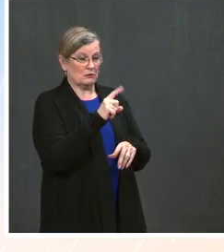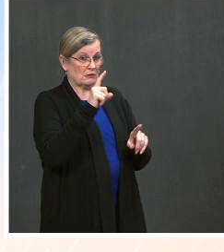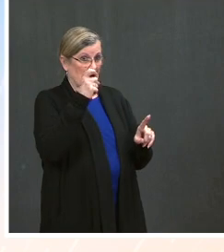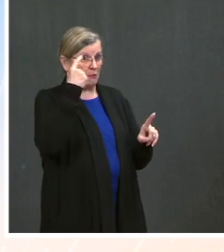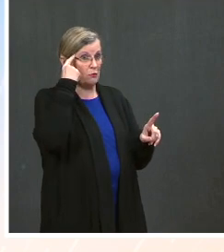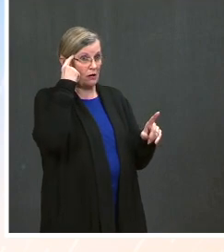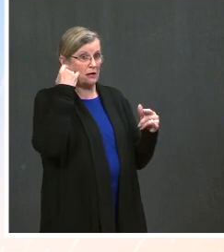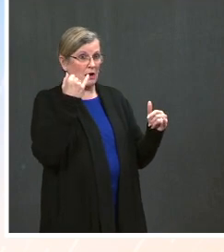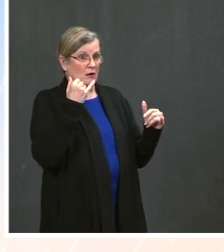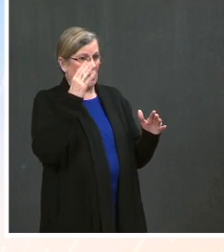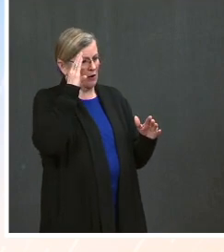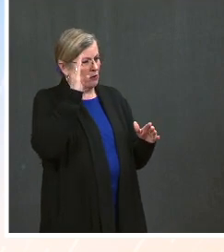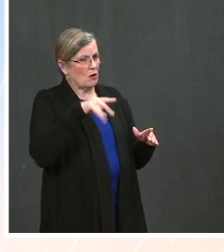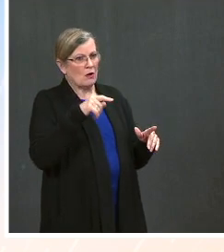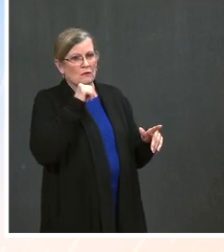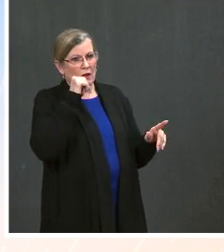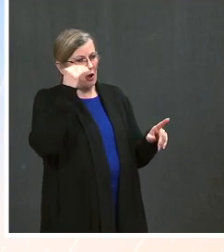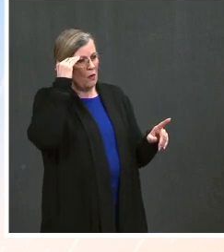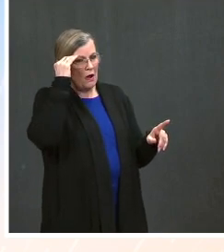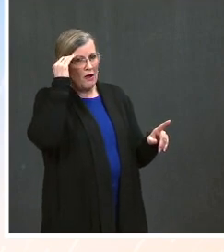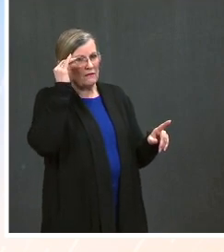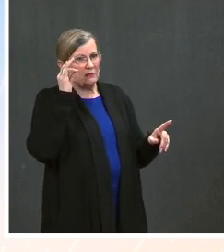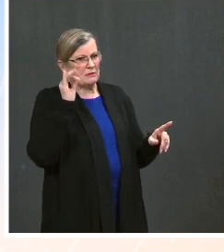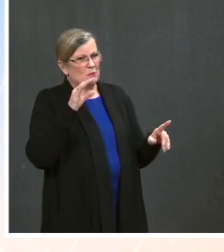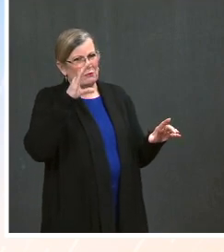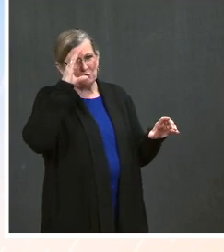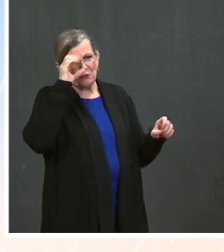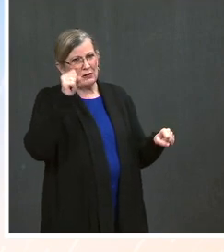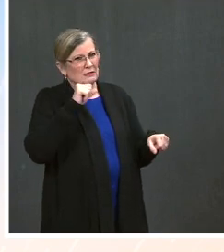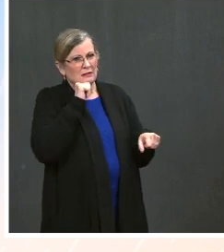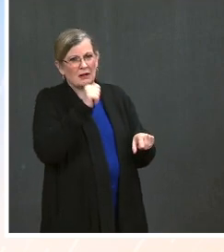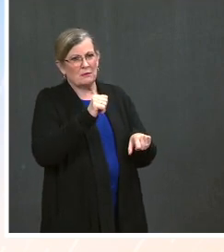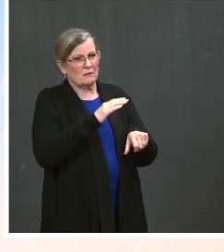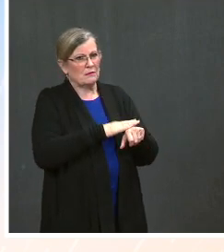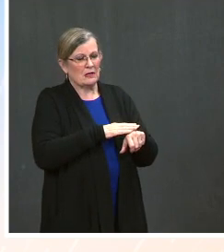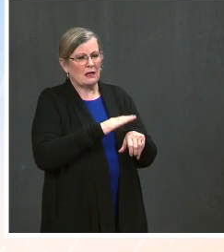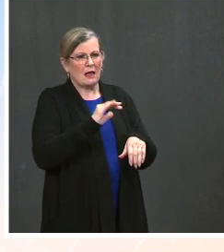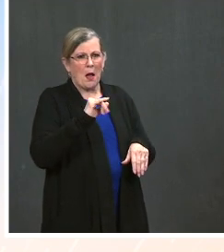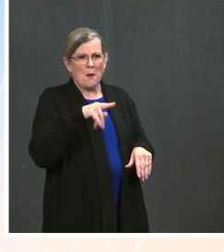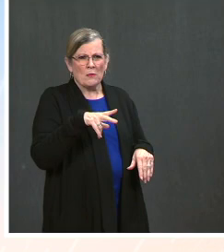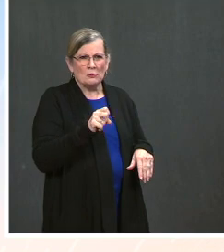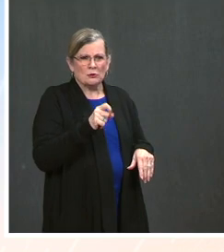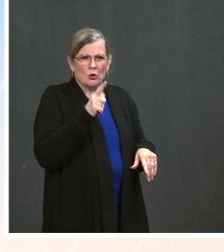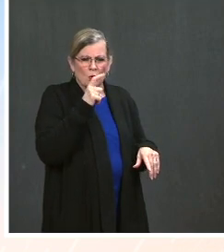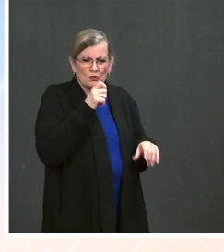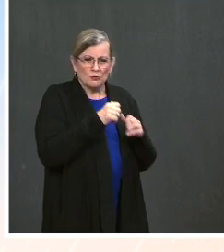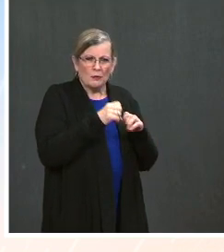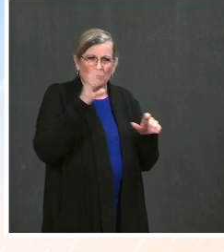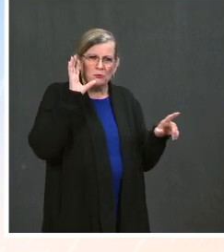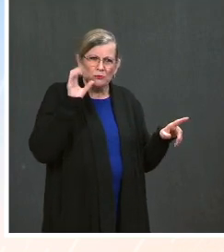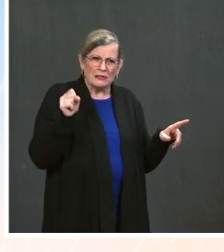with the President not on campus here, who's with him to brief him on issues? There's a lockdown going on right now.